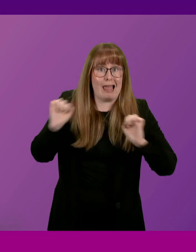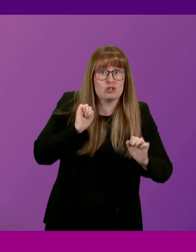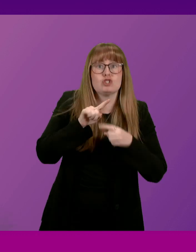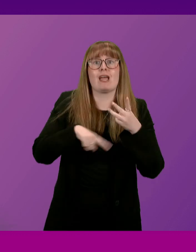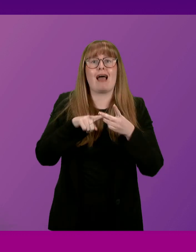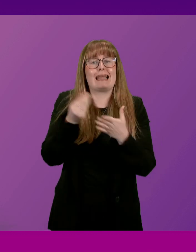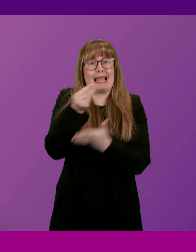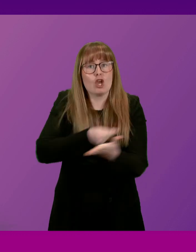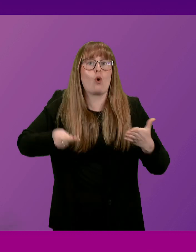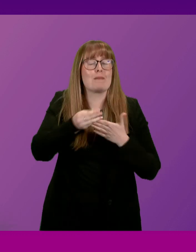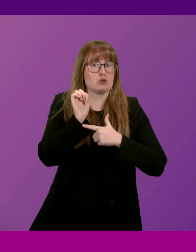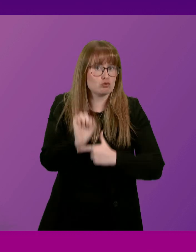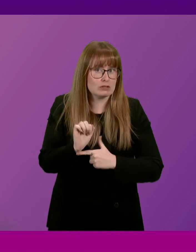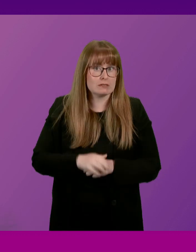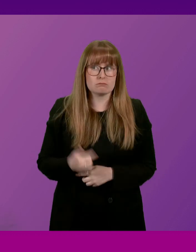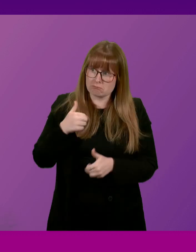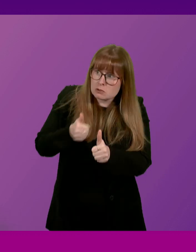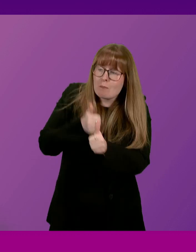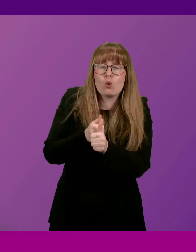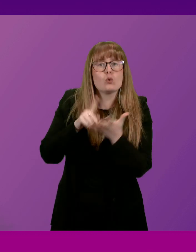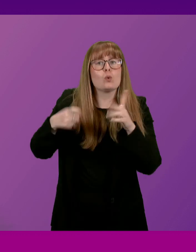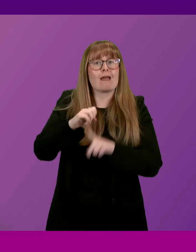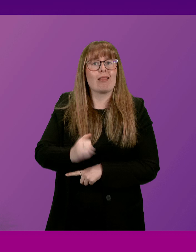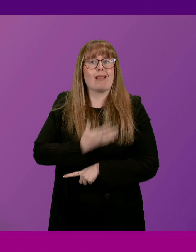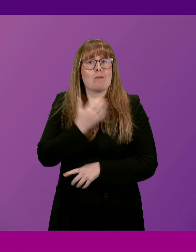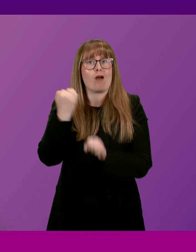security. I support the United Kingdom Labour Government’s decision to increase defence